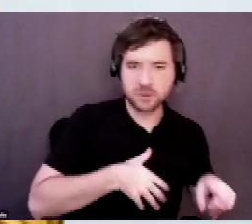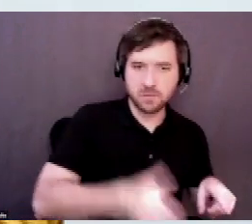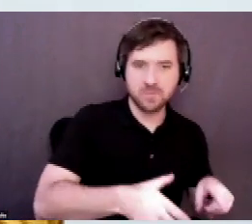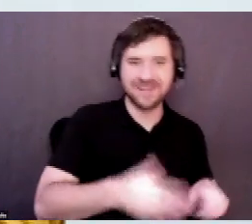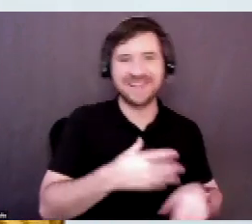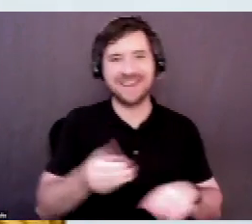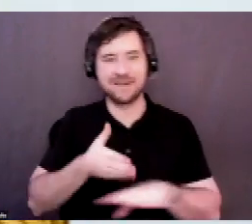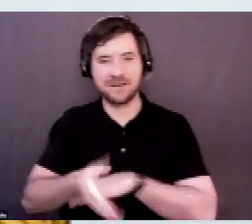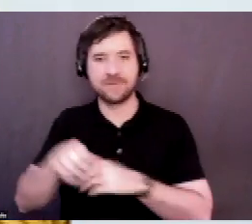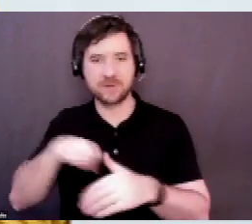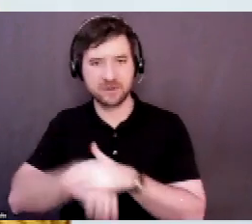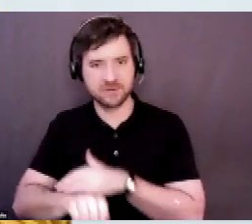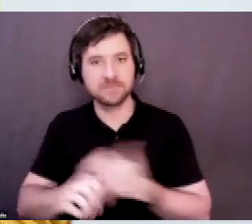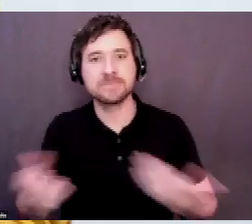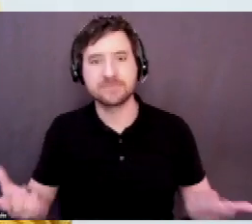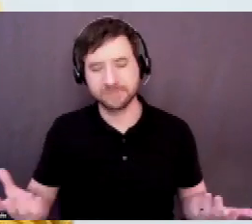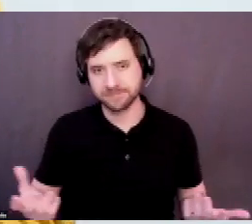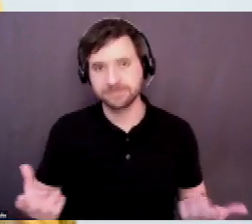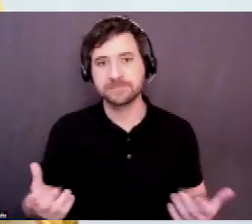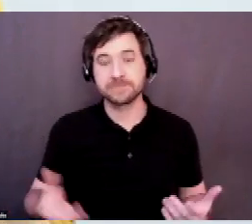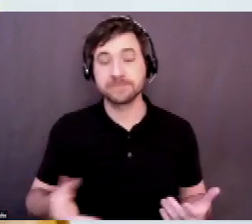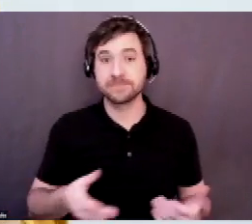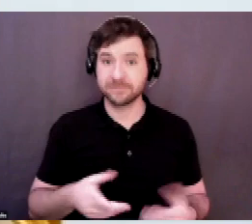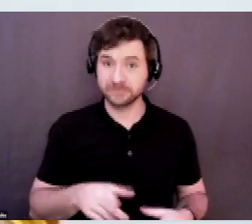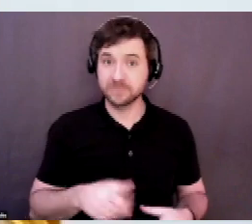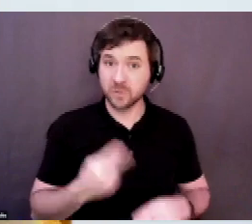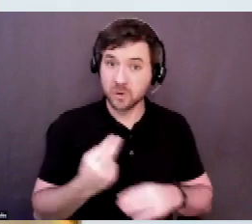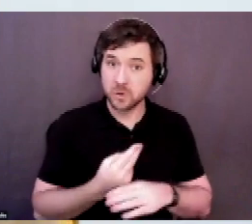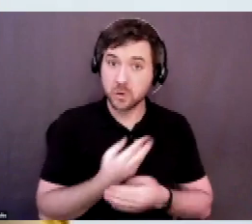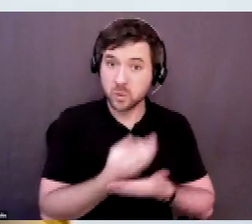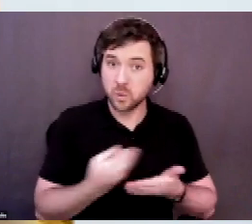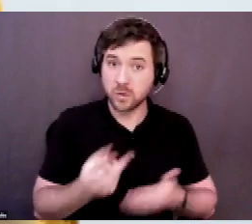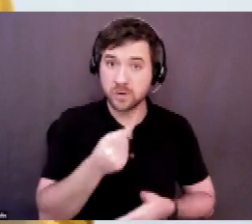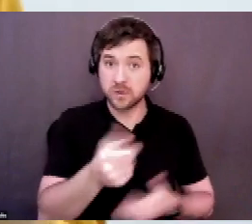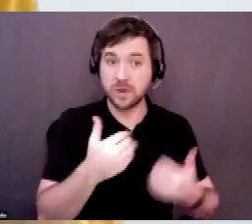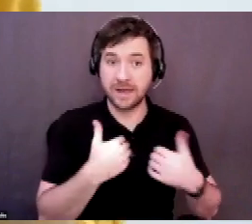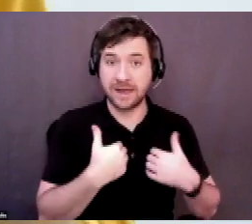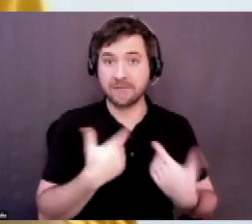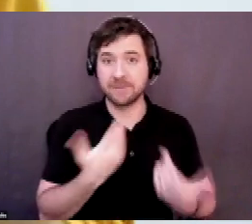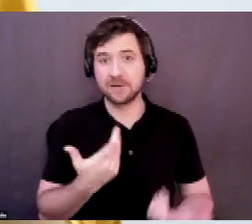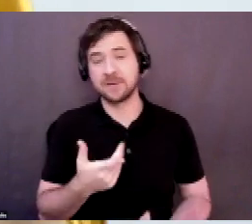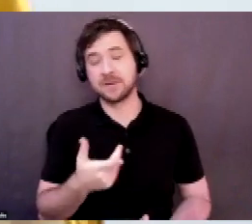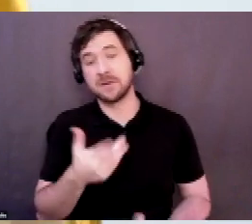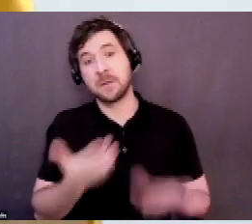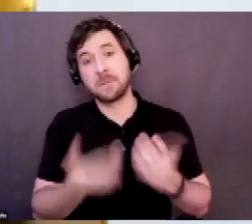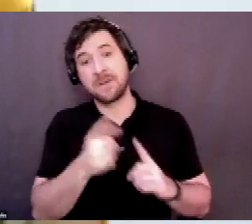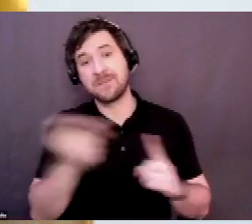You know, lean into the resources you have. Maybe from a health plan, I'm not trying to give a plug for Blue Cross, but I'm just saying there,